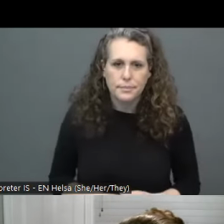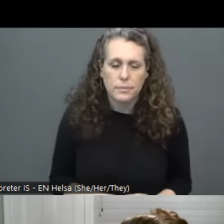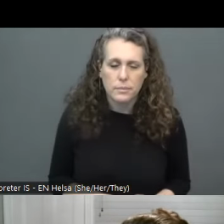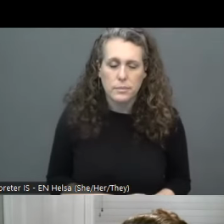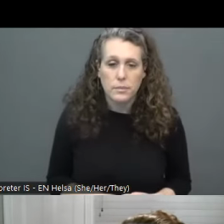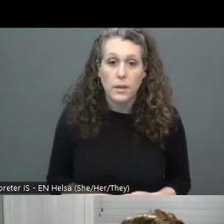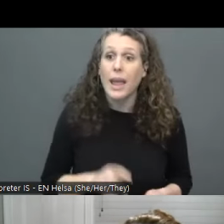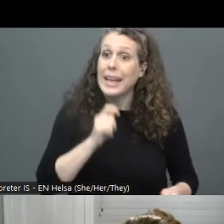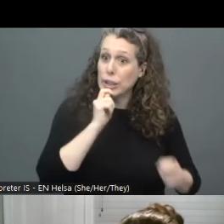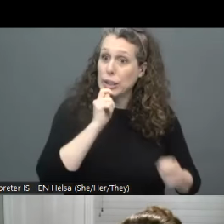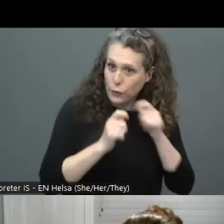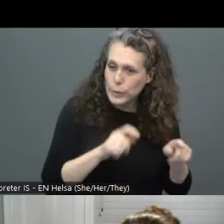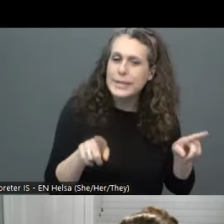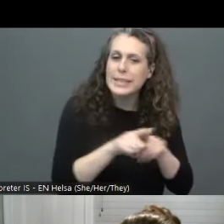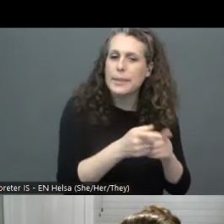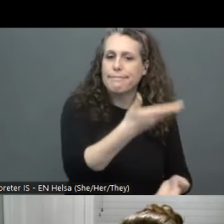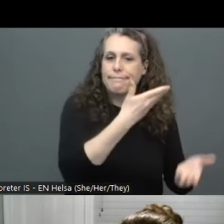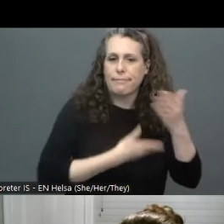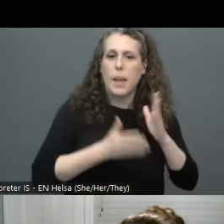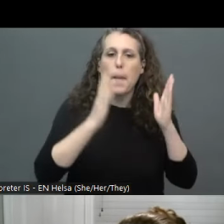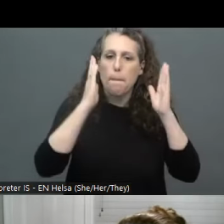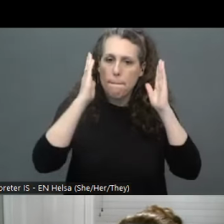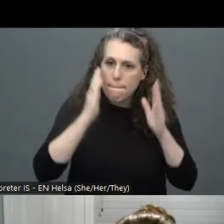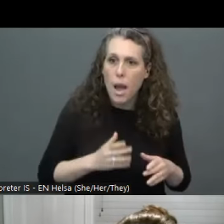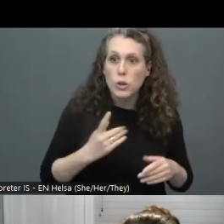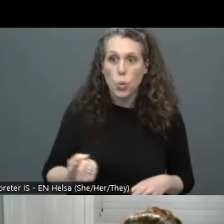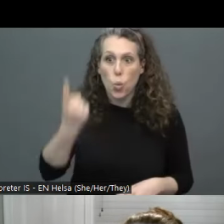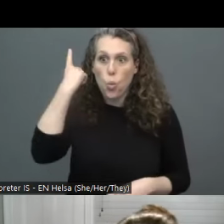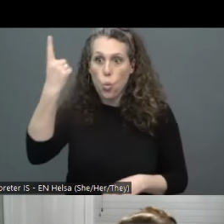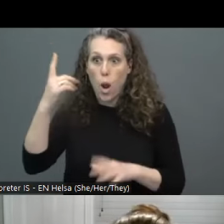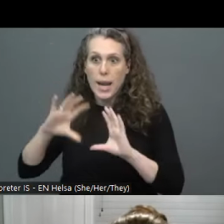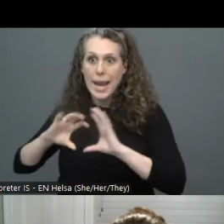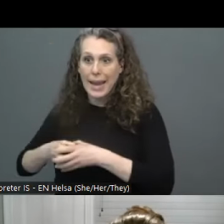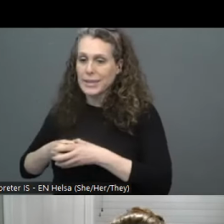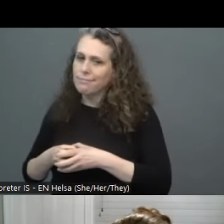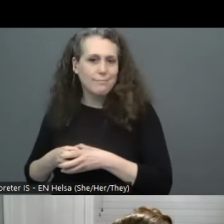of it being seen as an interagency initiative and not associated or owned by one particular